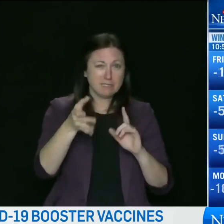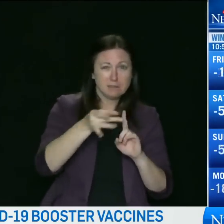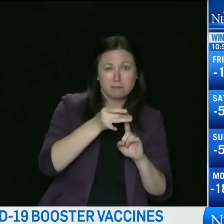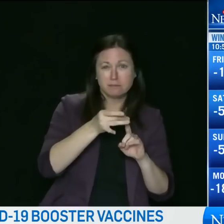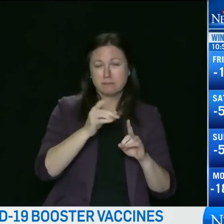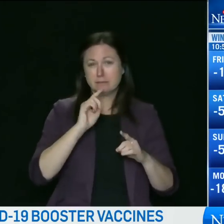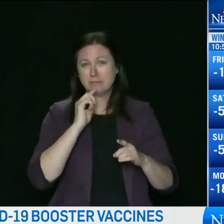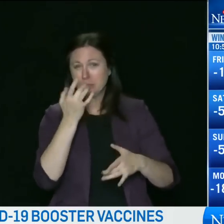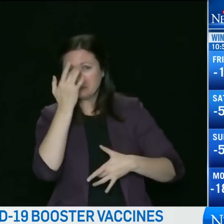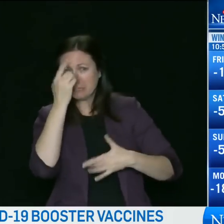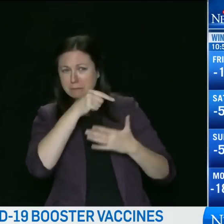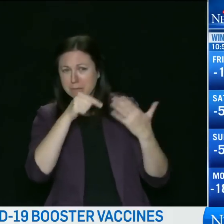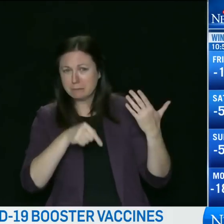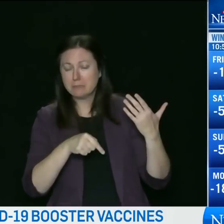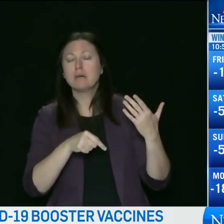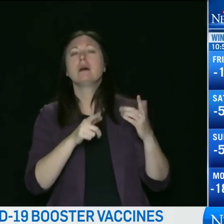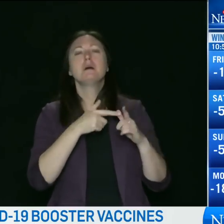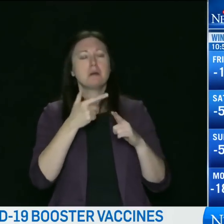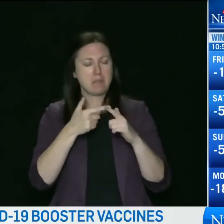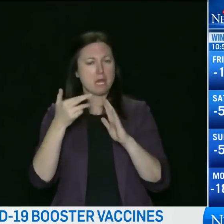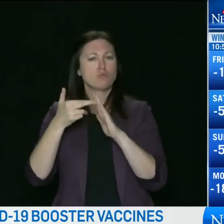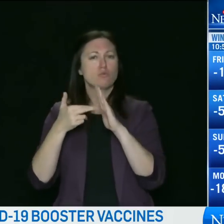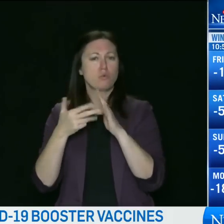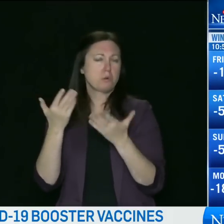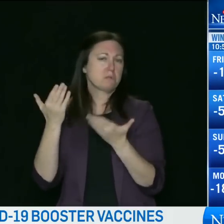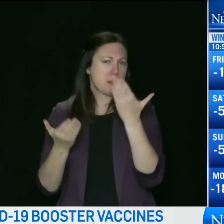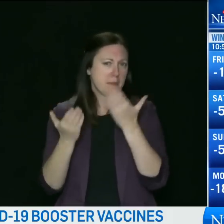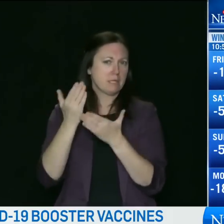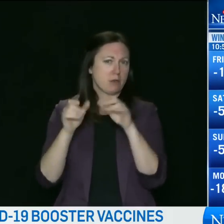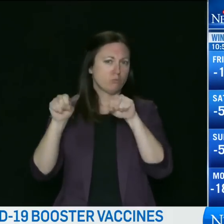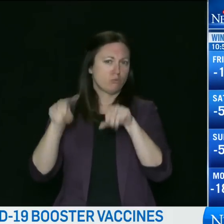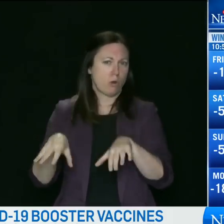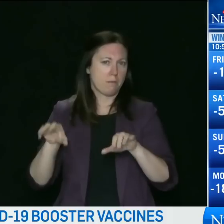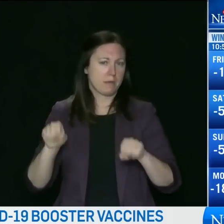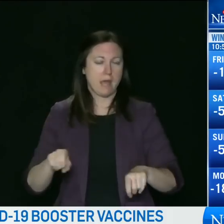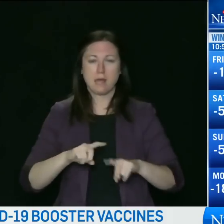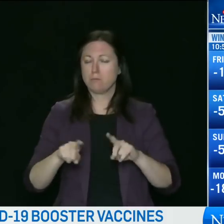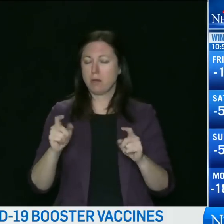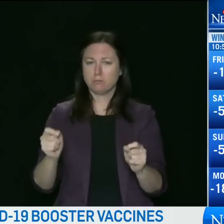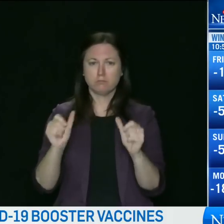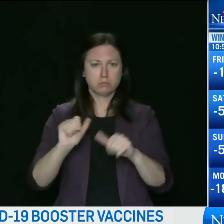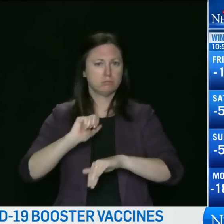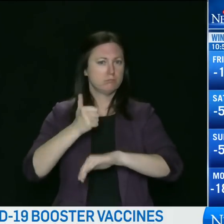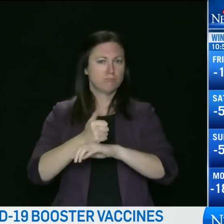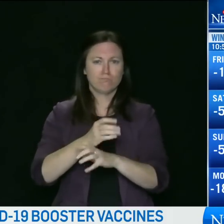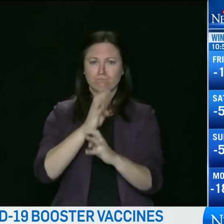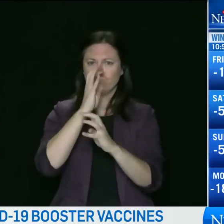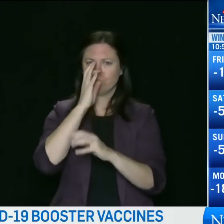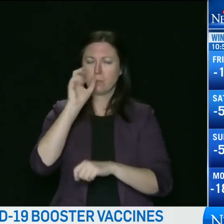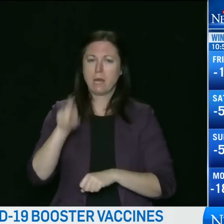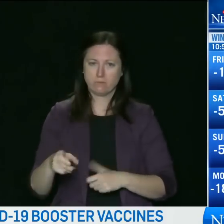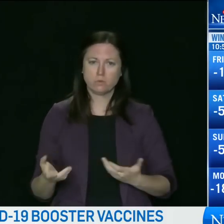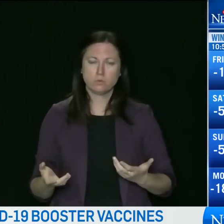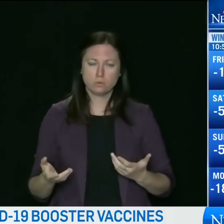VIRUS IS IN THE WORLD, THEN SOME OF THOSE MEASURES WILL NEED TO